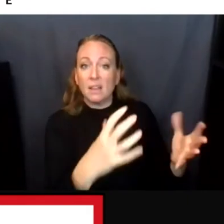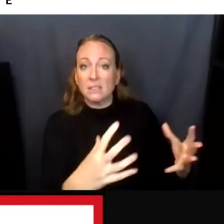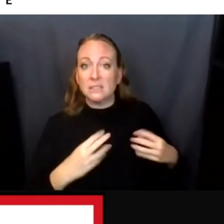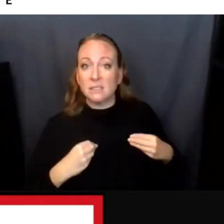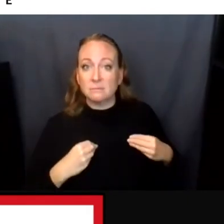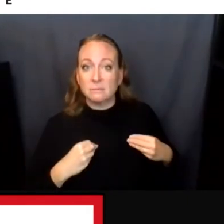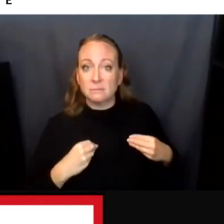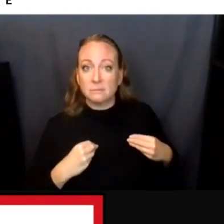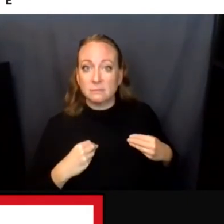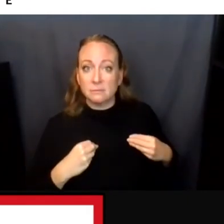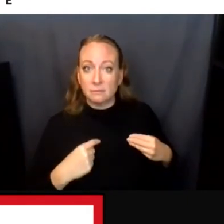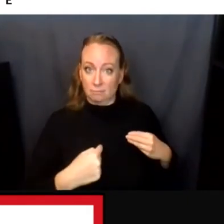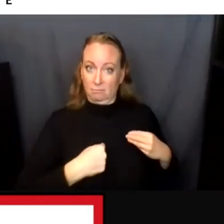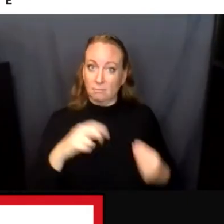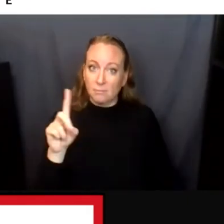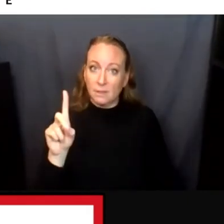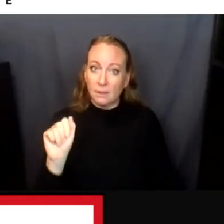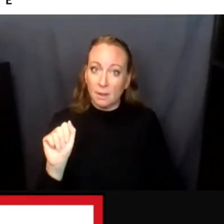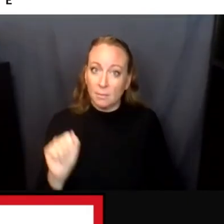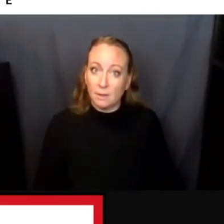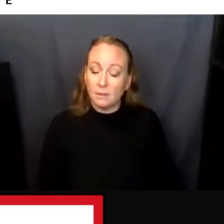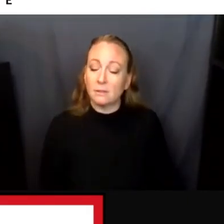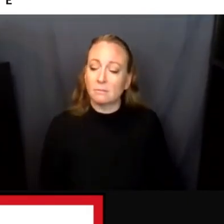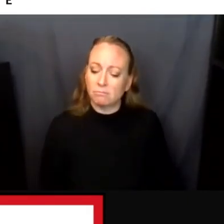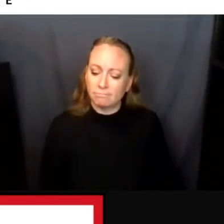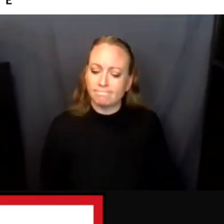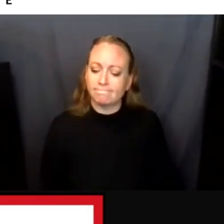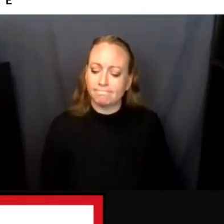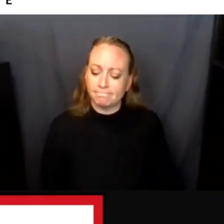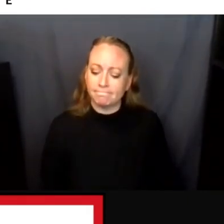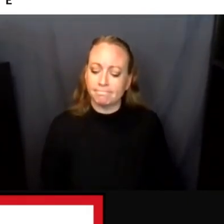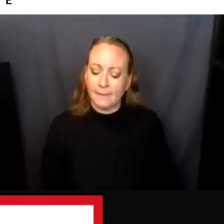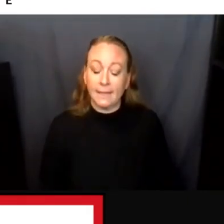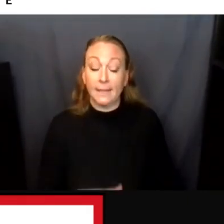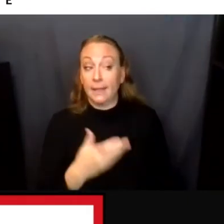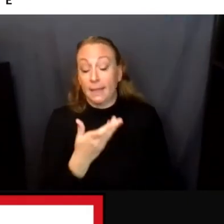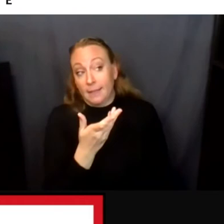and basically not wanting me to participate in public events